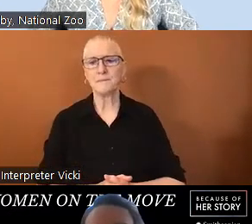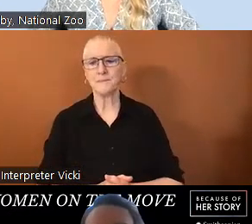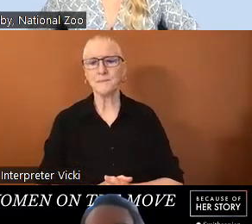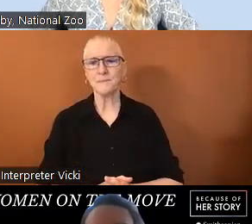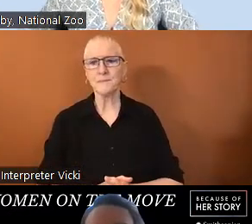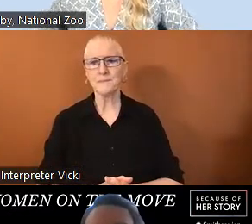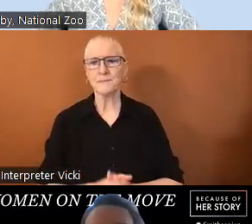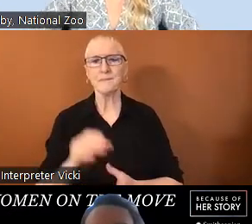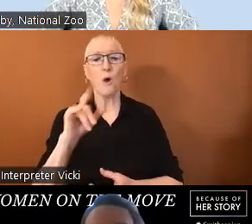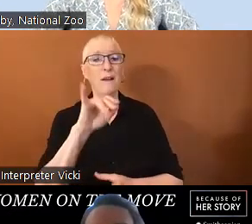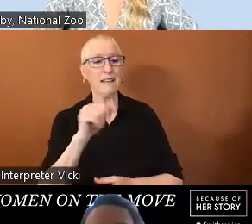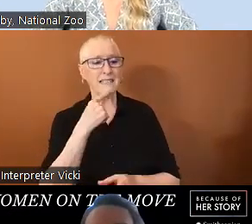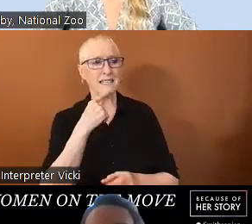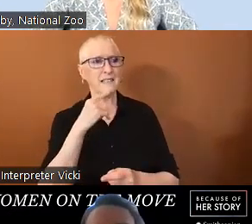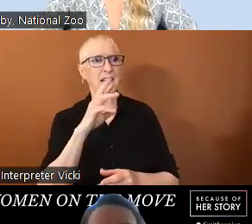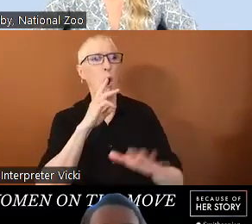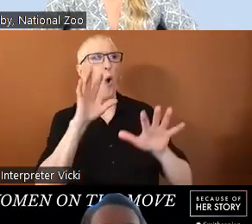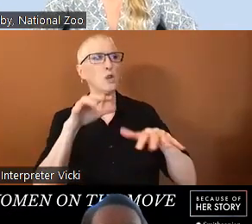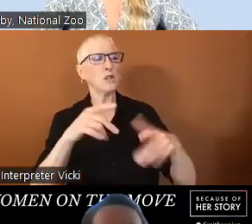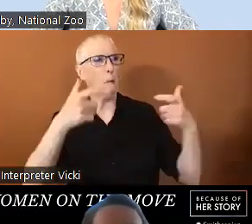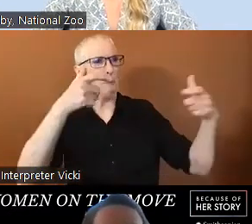Olivia says the ocean is so big. That is